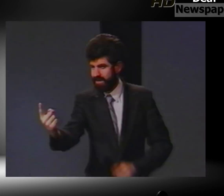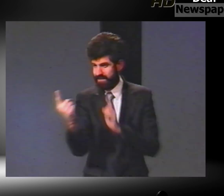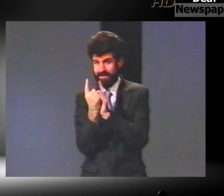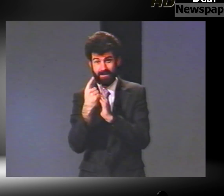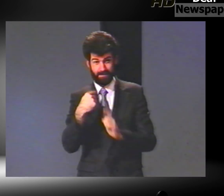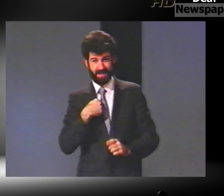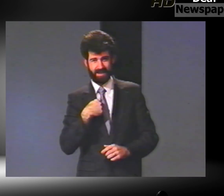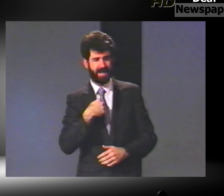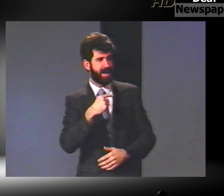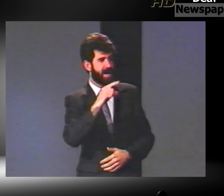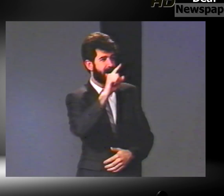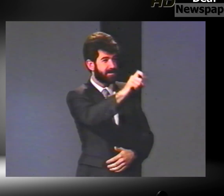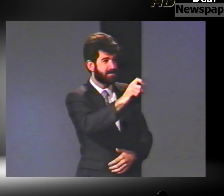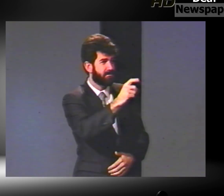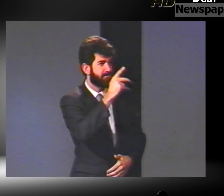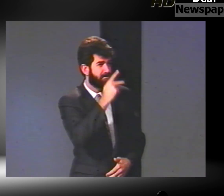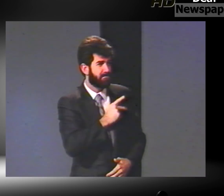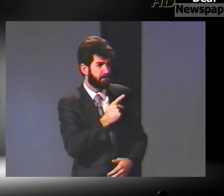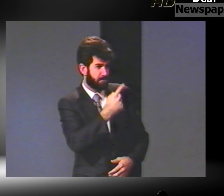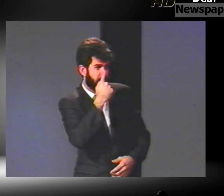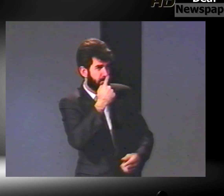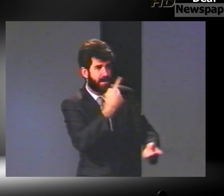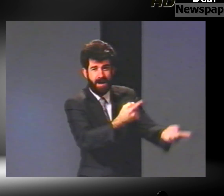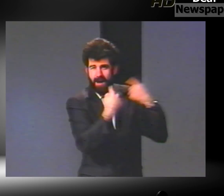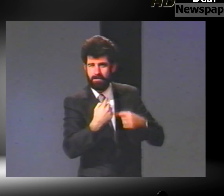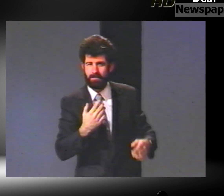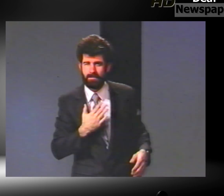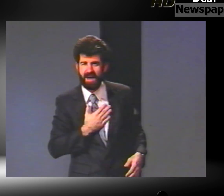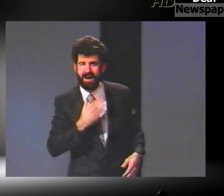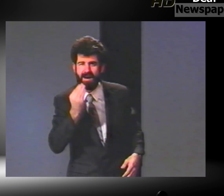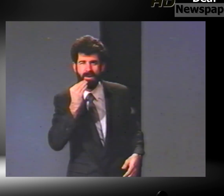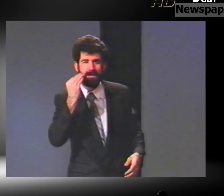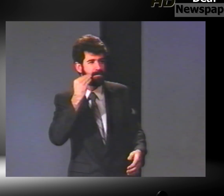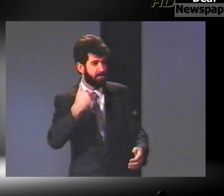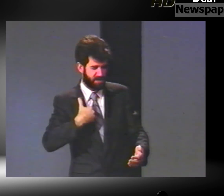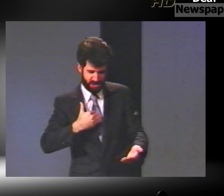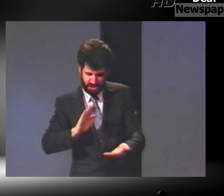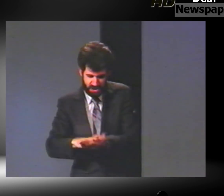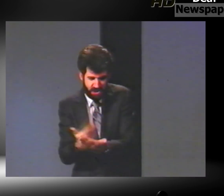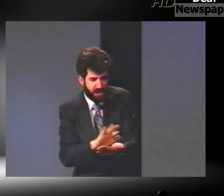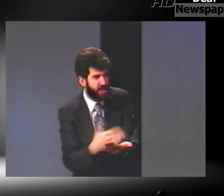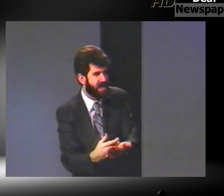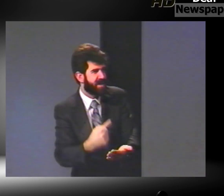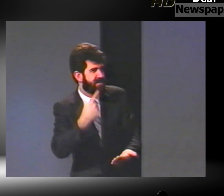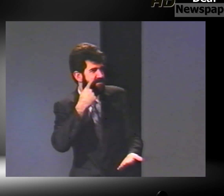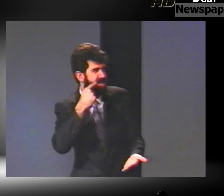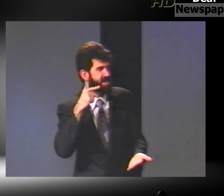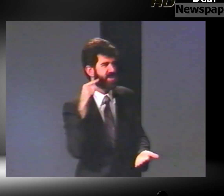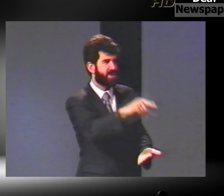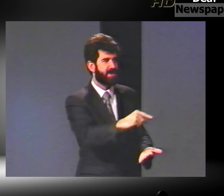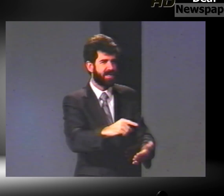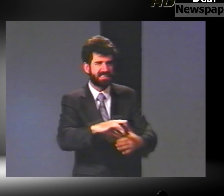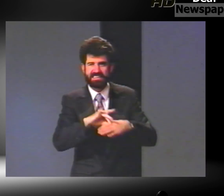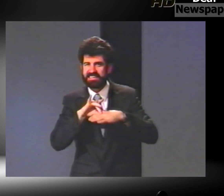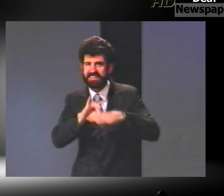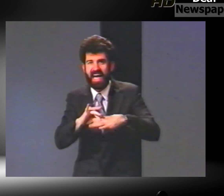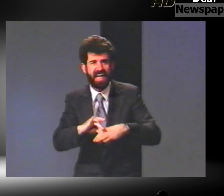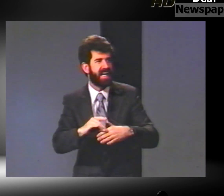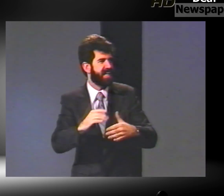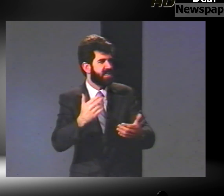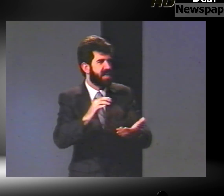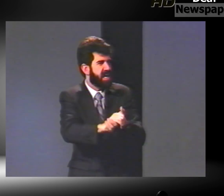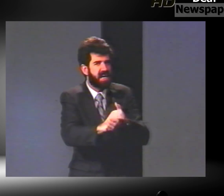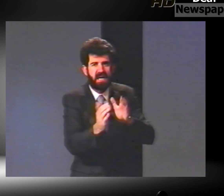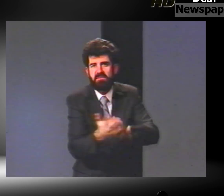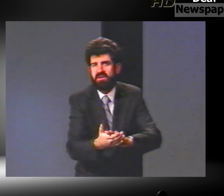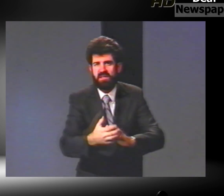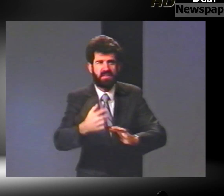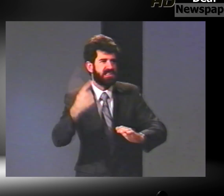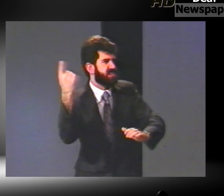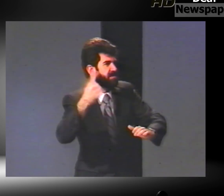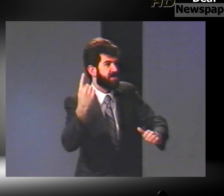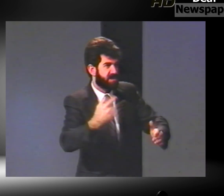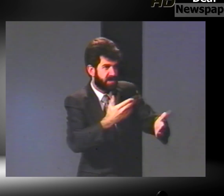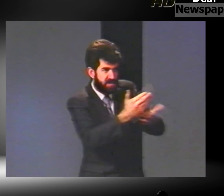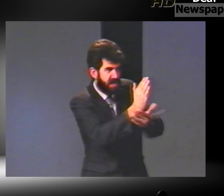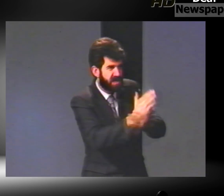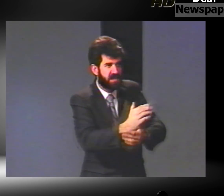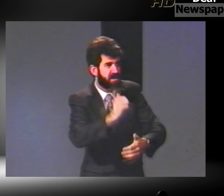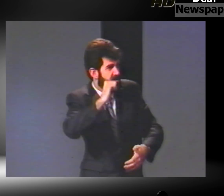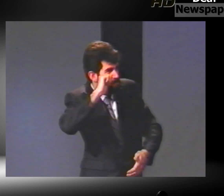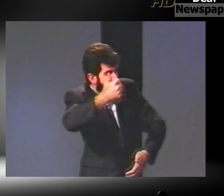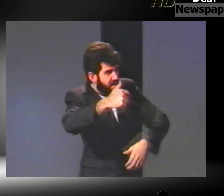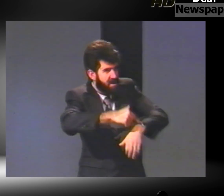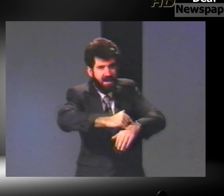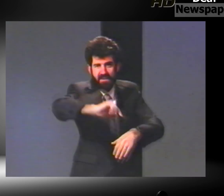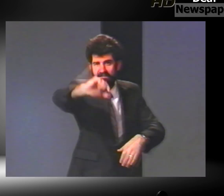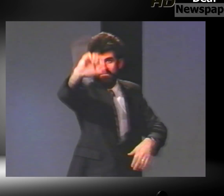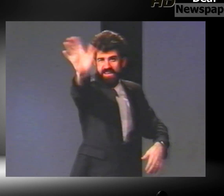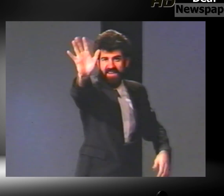I was asked if I can come by for dinner to have steak or hamburgers tomorrow at 5:00.